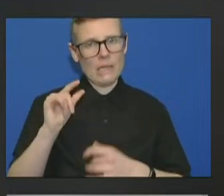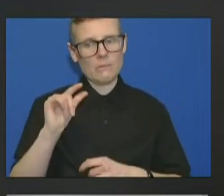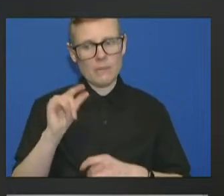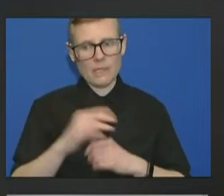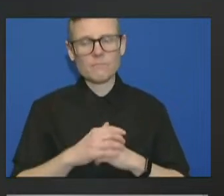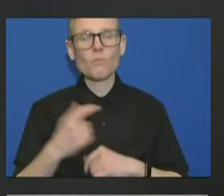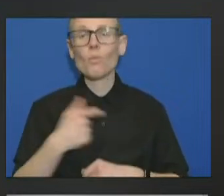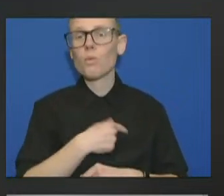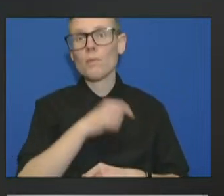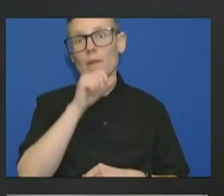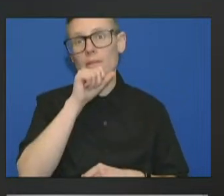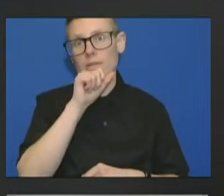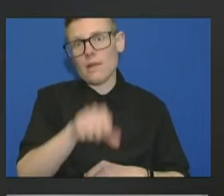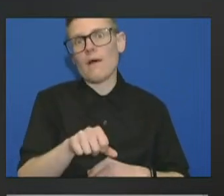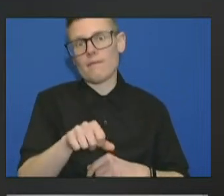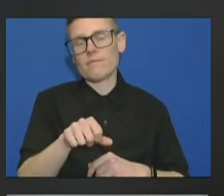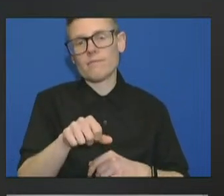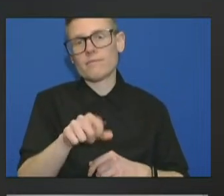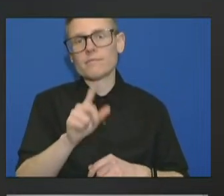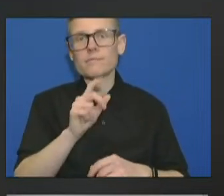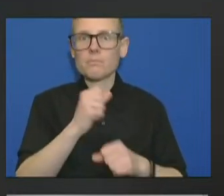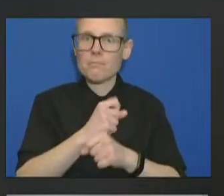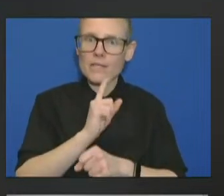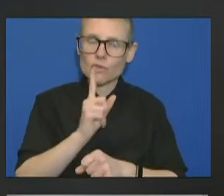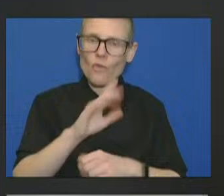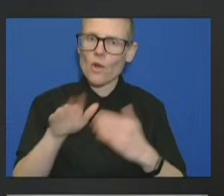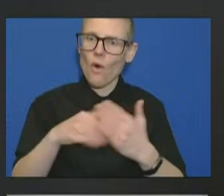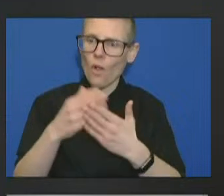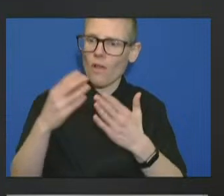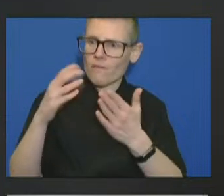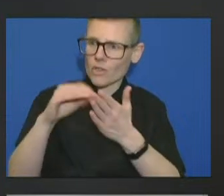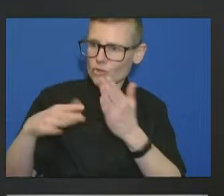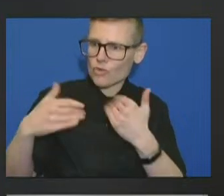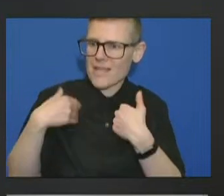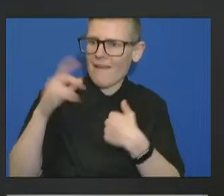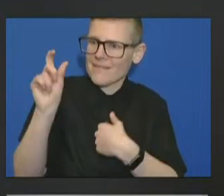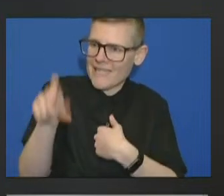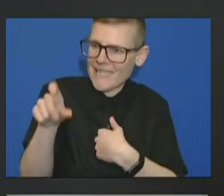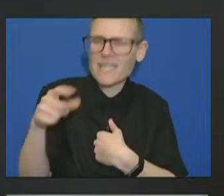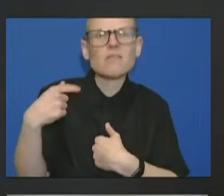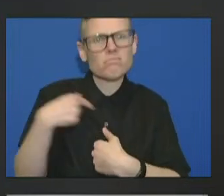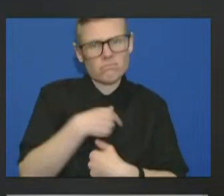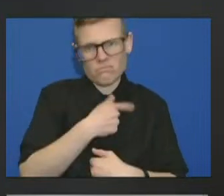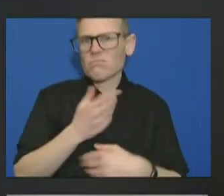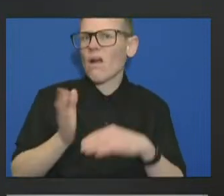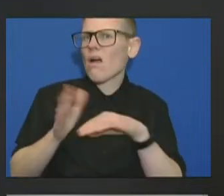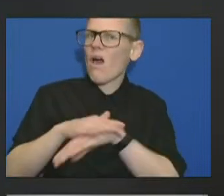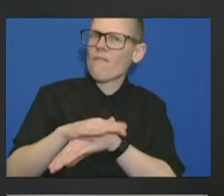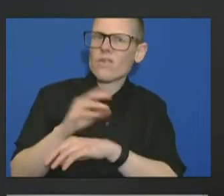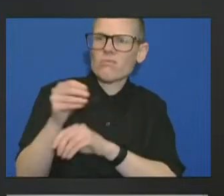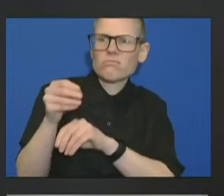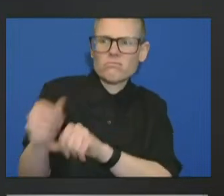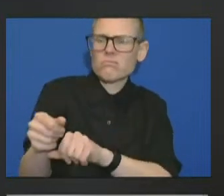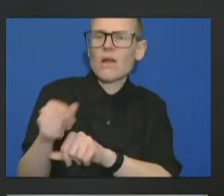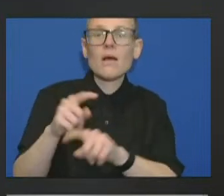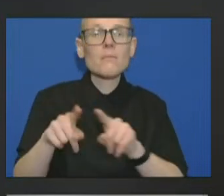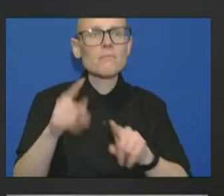So it's something that that definitely concerns us a little bit. And it's something that we would love to, to make sure that